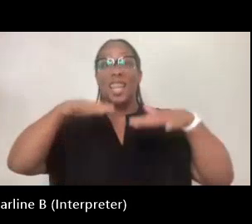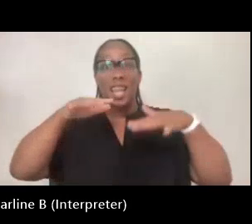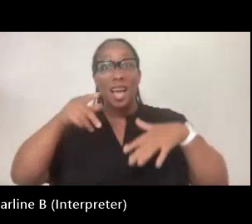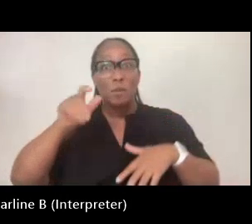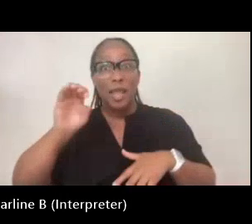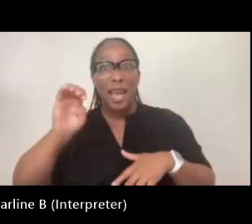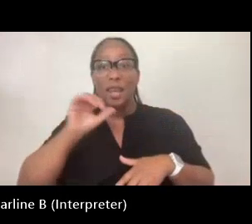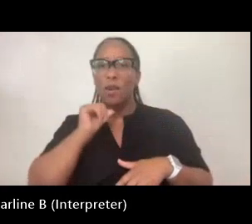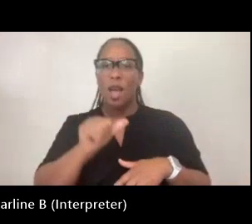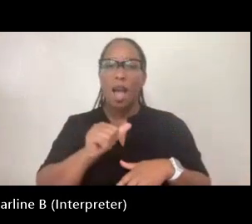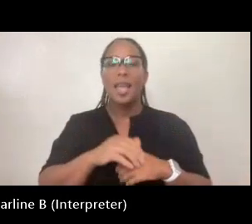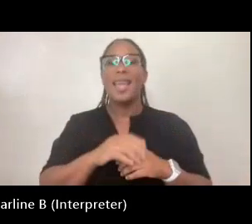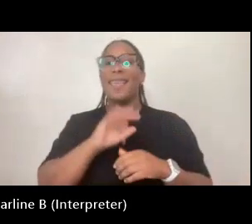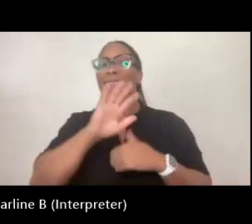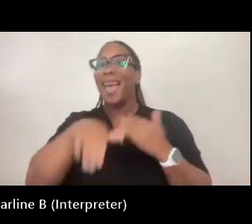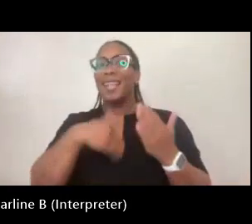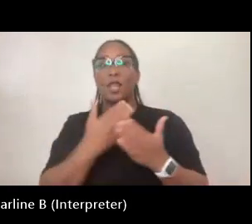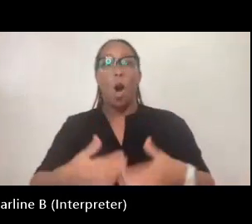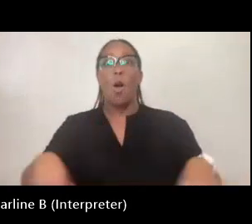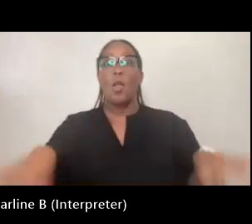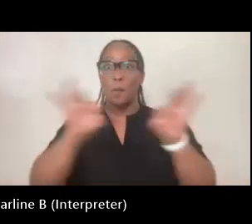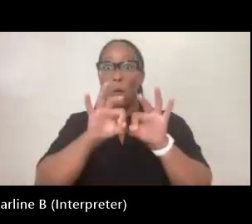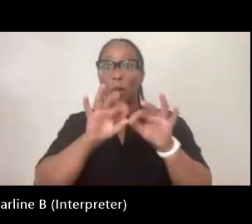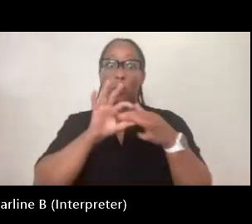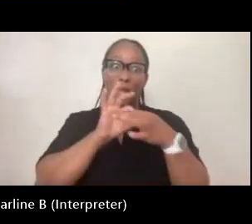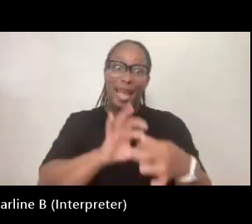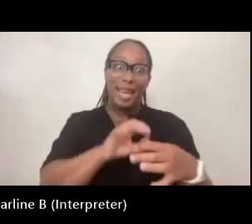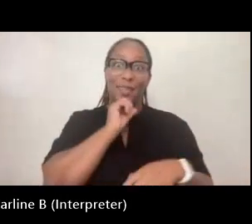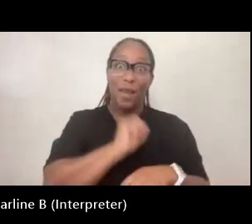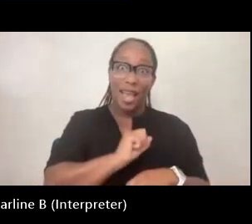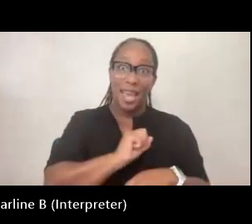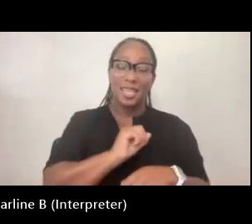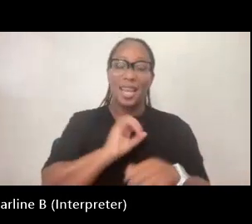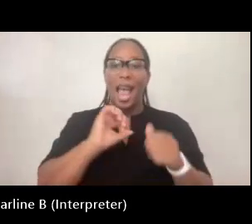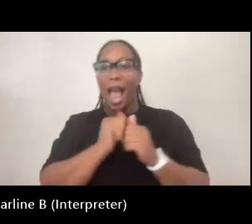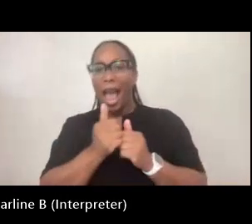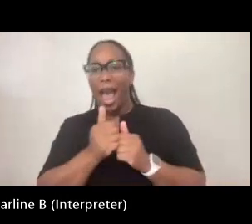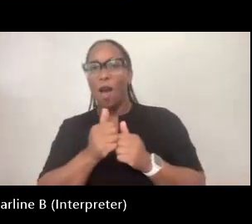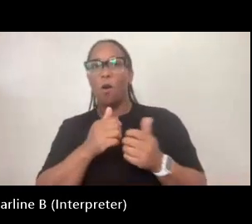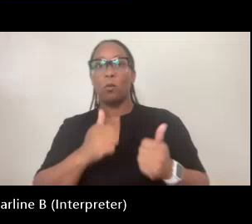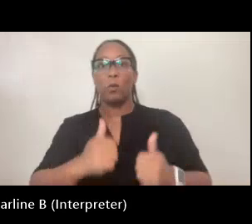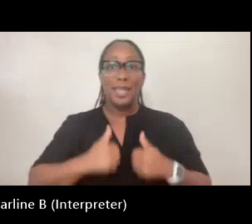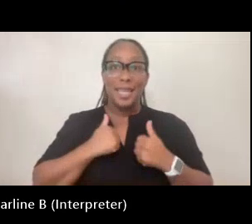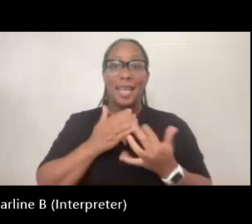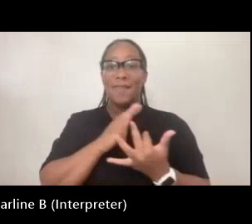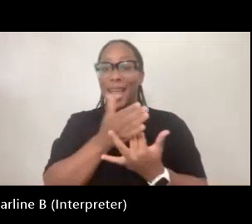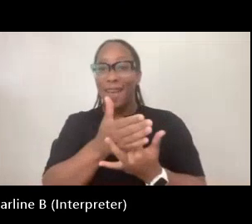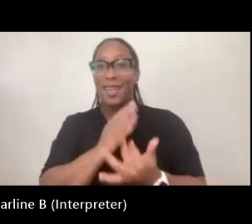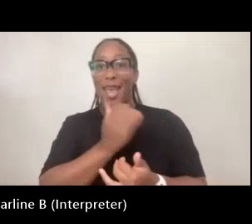All of this matters to how we age. All of this matters to how we navigate our needs and our wants.